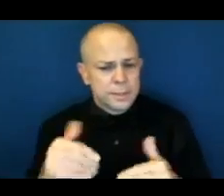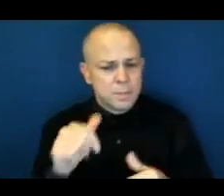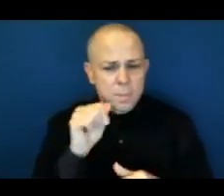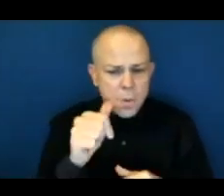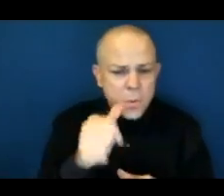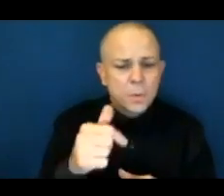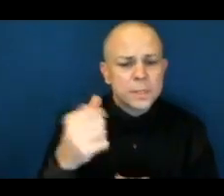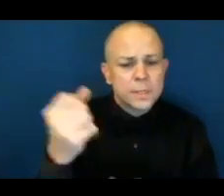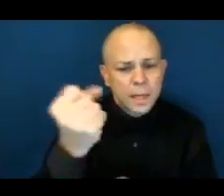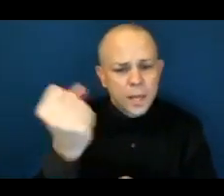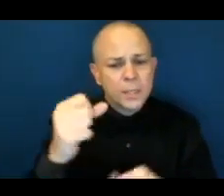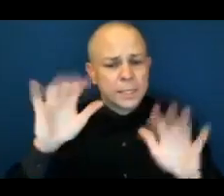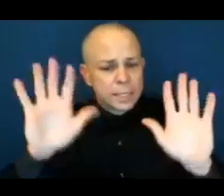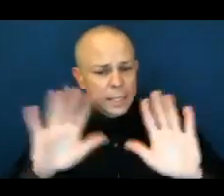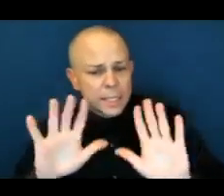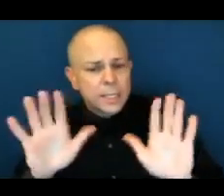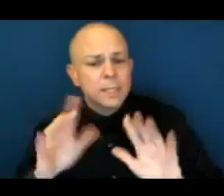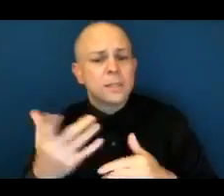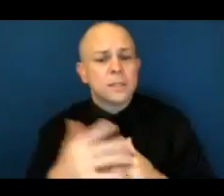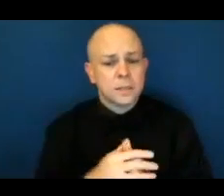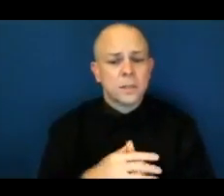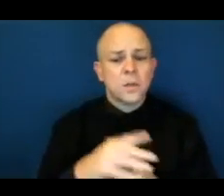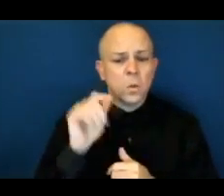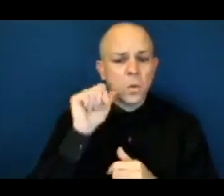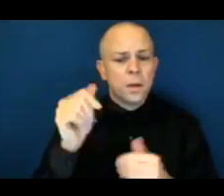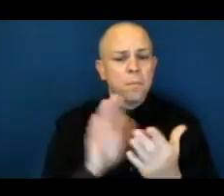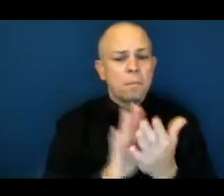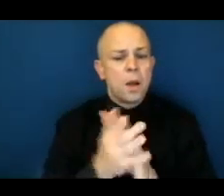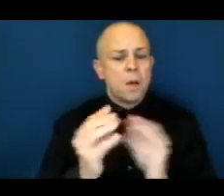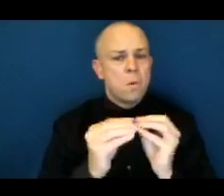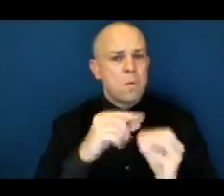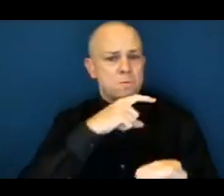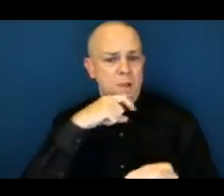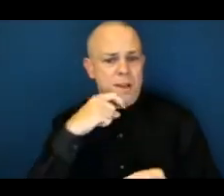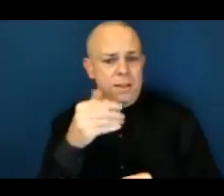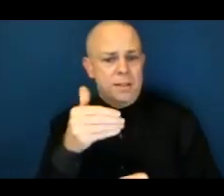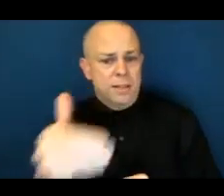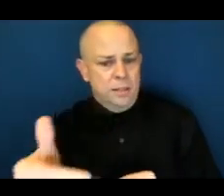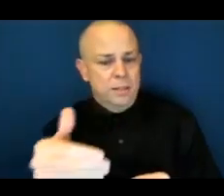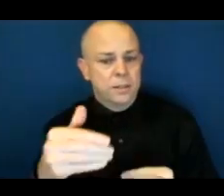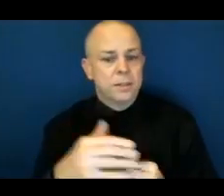you just heard from our meteorologist we're going to see the smoke reappear